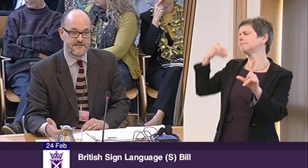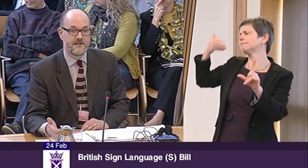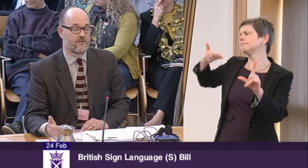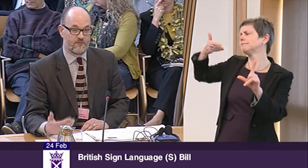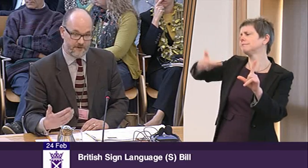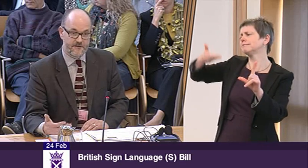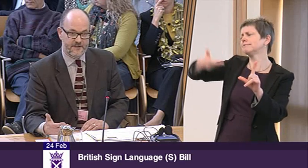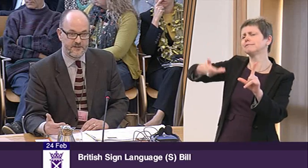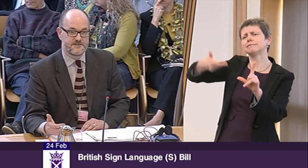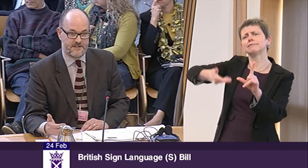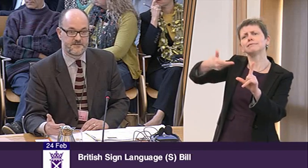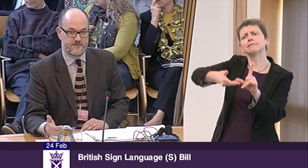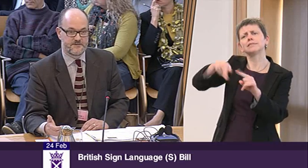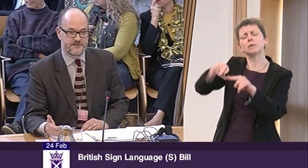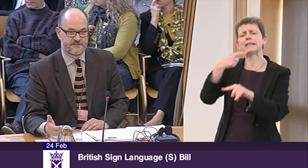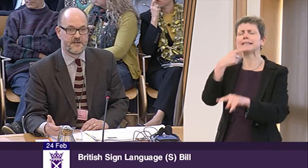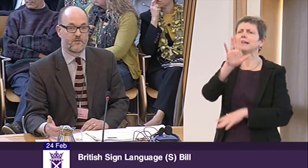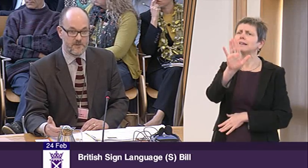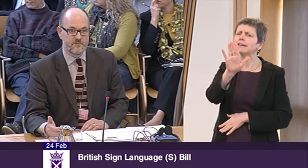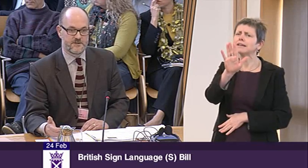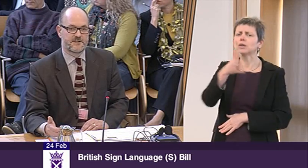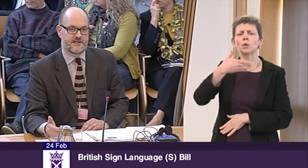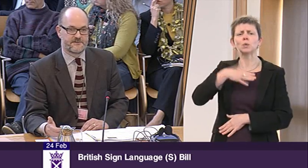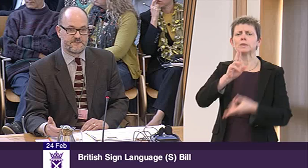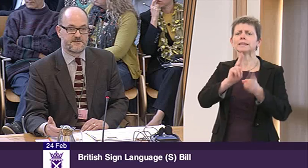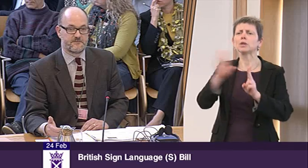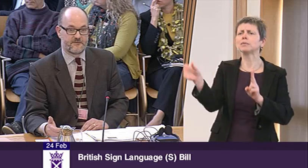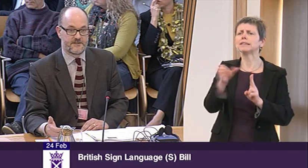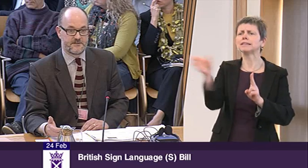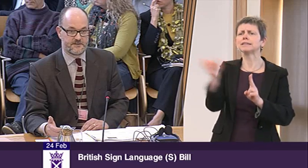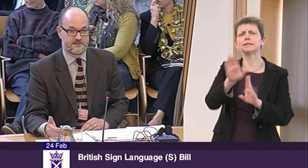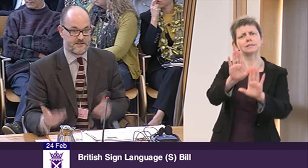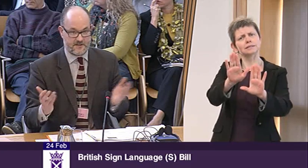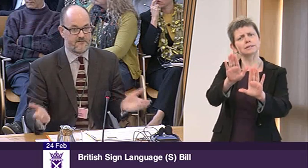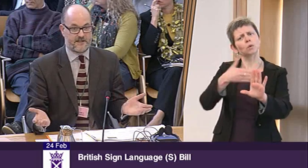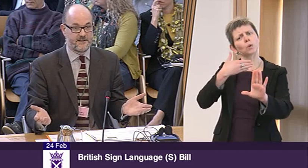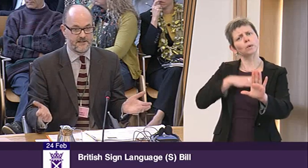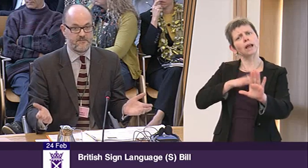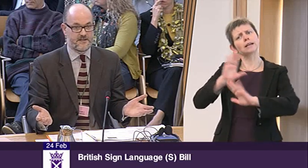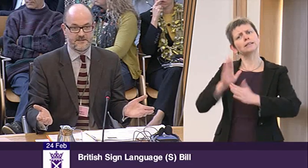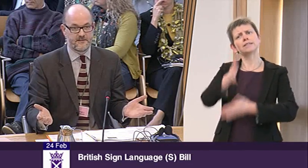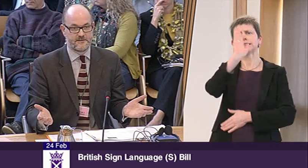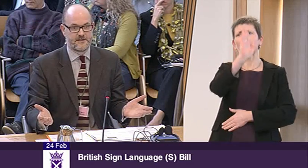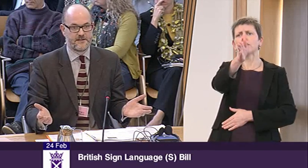Rather than using interpreters, we wish to have services provided to us directly in BSL,